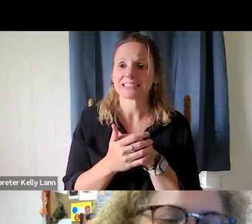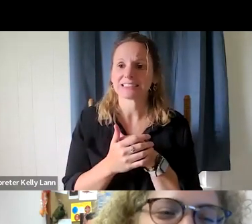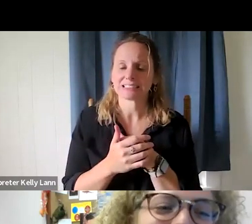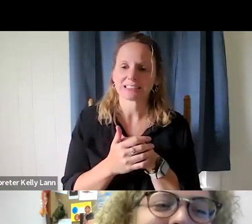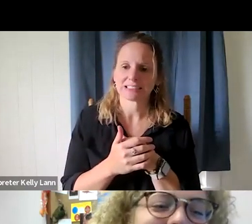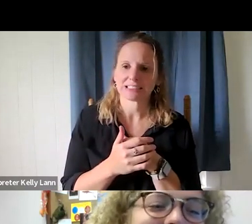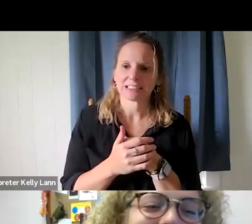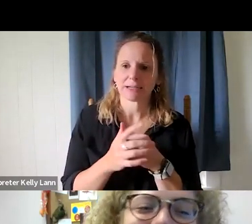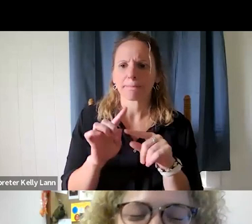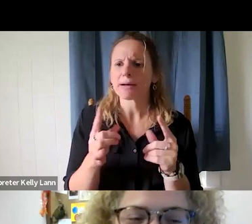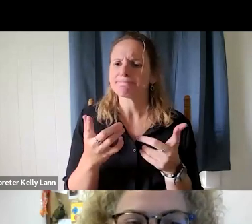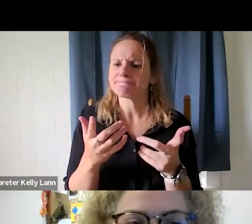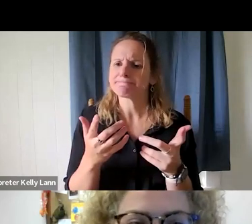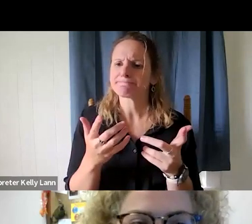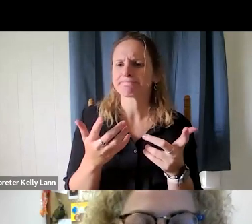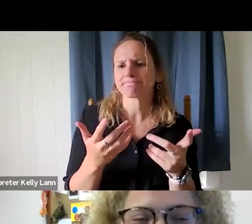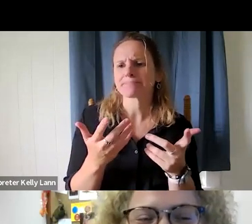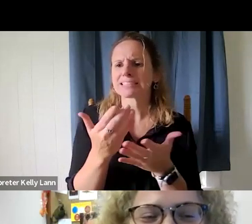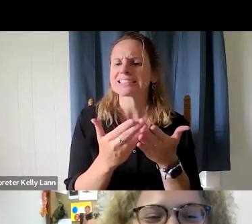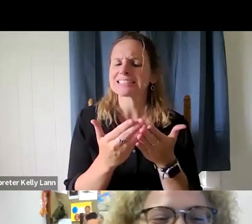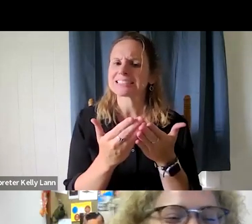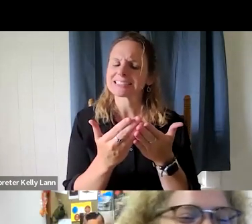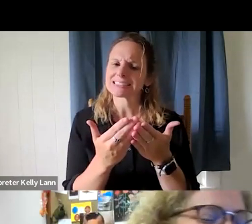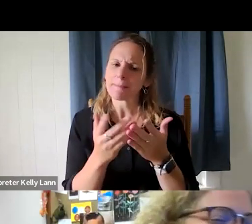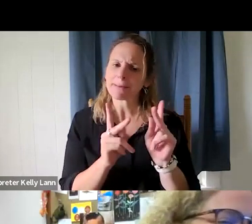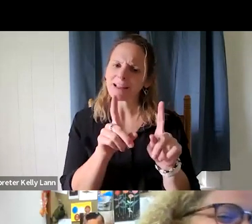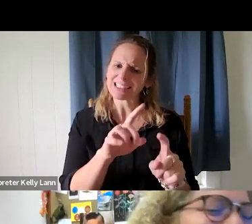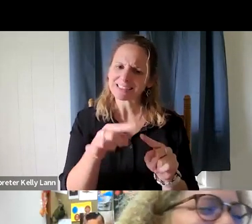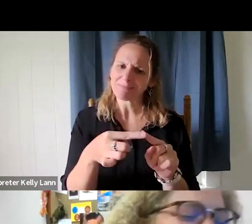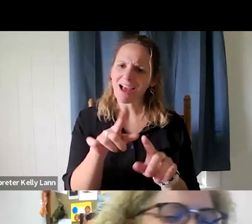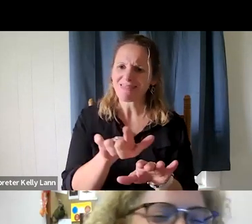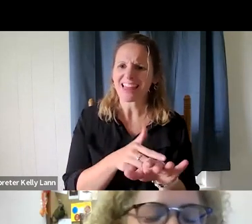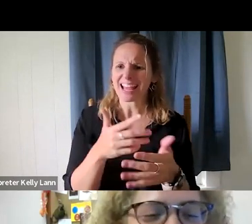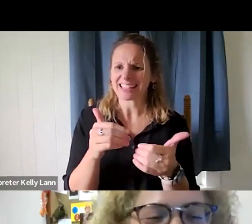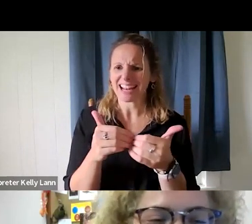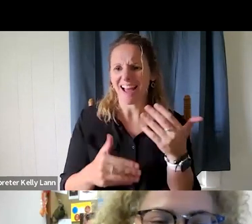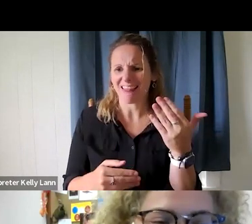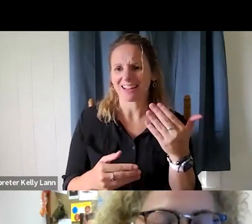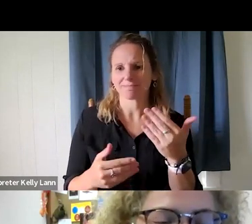So a couple came in about length of this section. I have to laugh at my, I'm laughing at myself